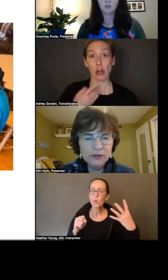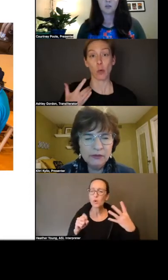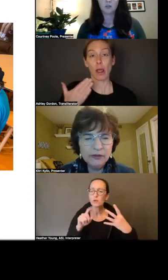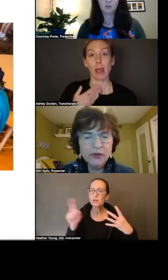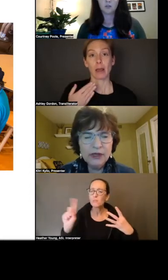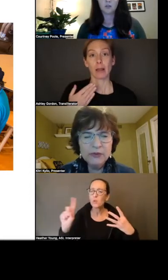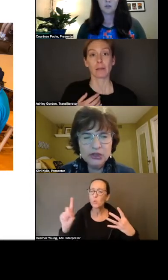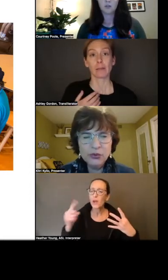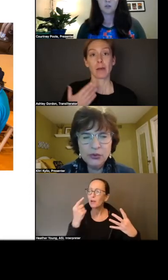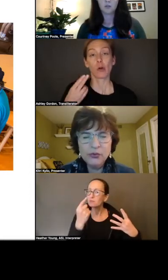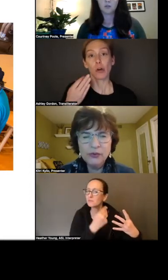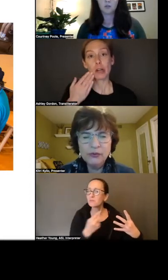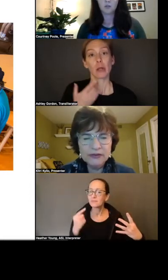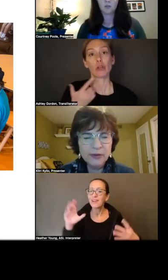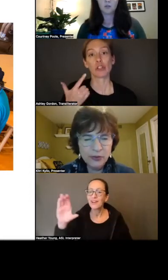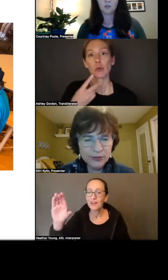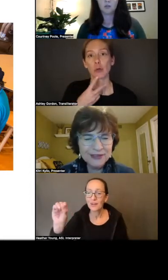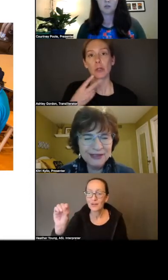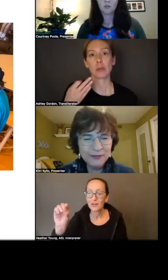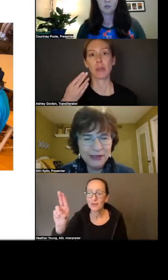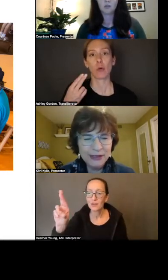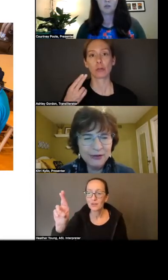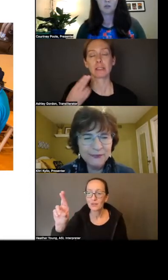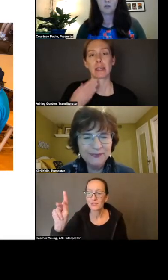and Courtney will show you some of those in a minute here.